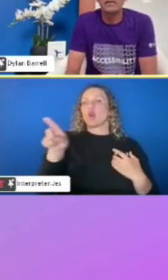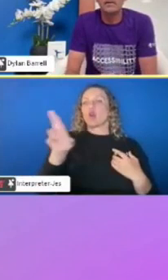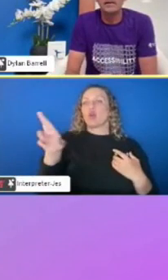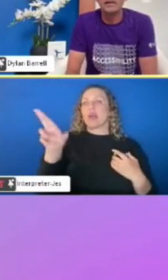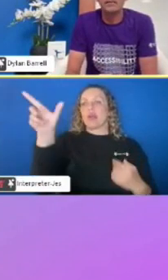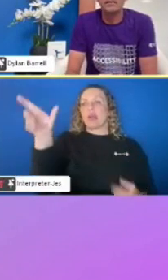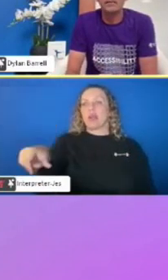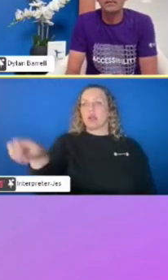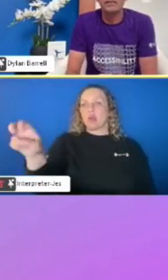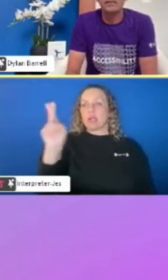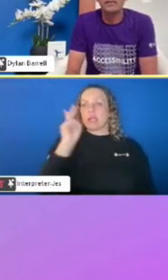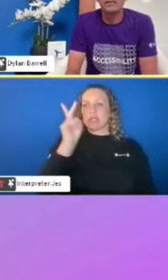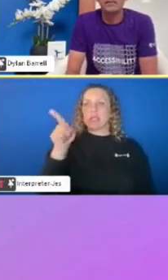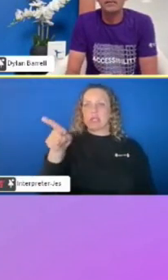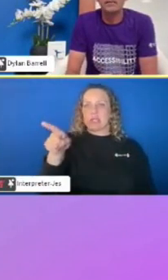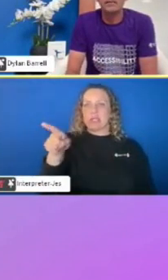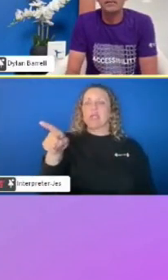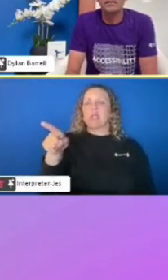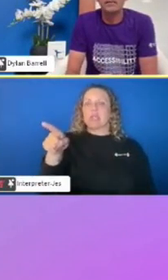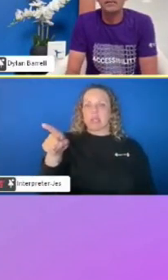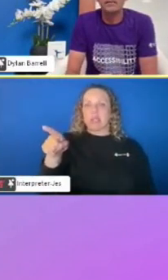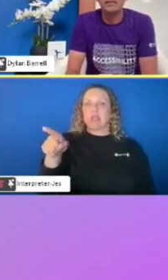you can see though I've got the global components.